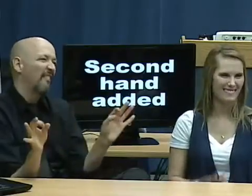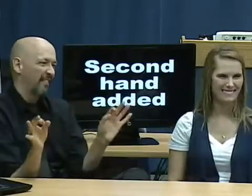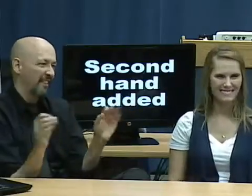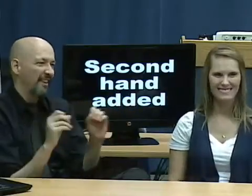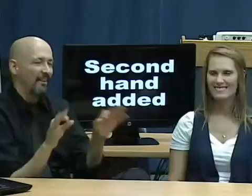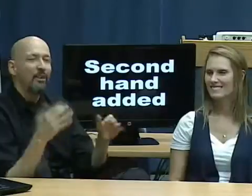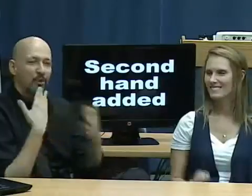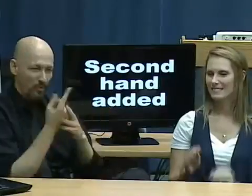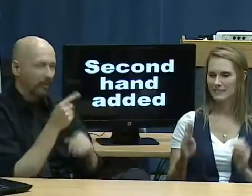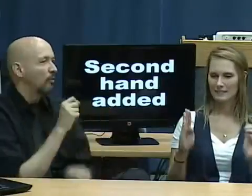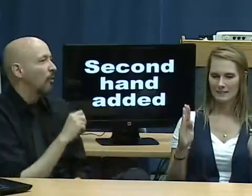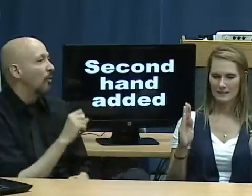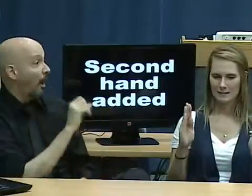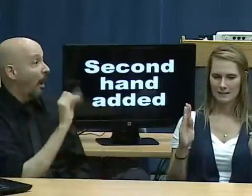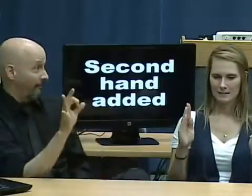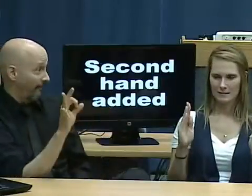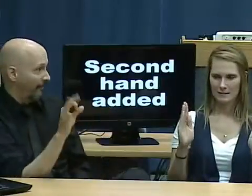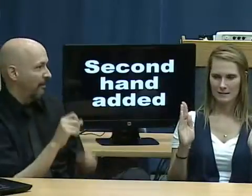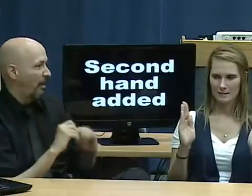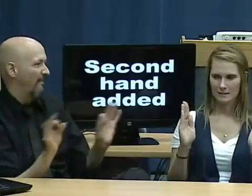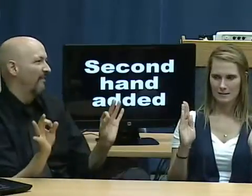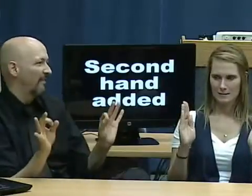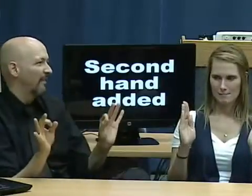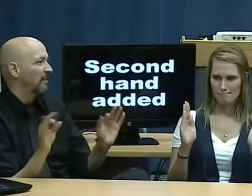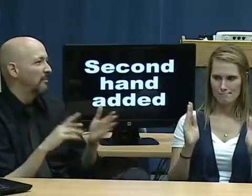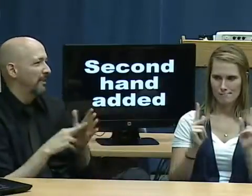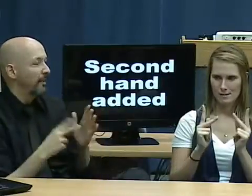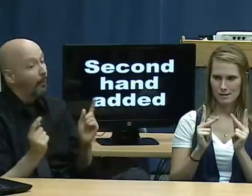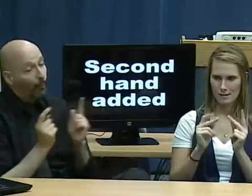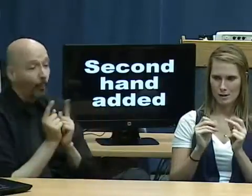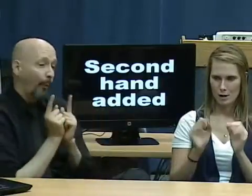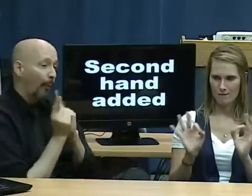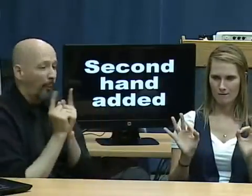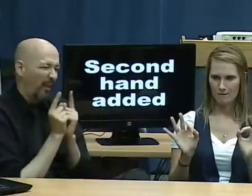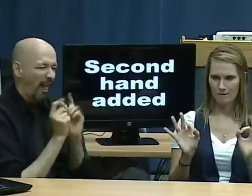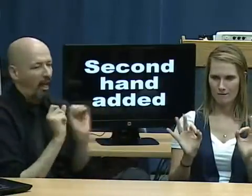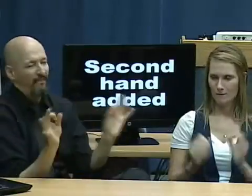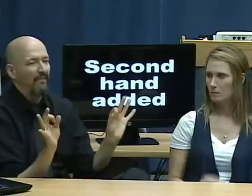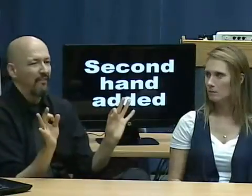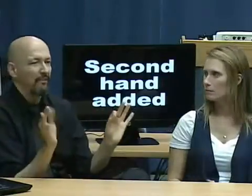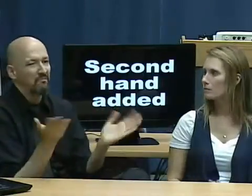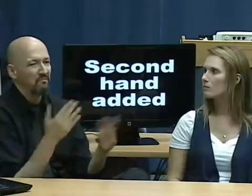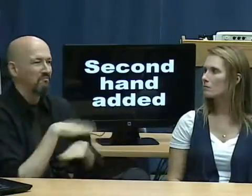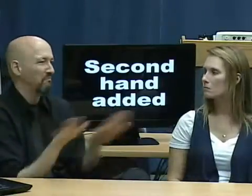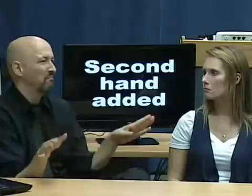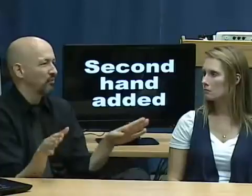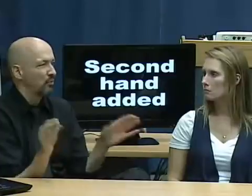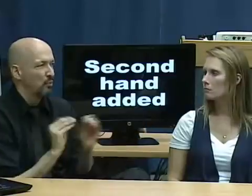Good one. It means two people are together in a relationship, and both back off.